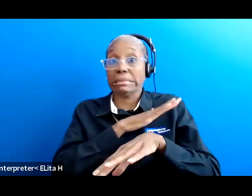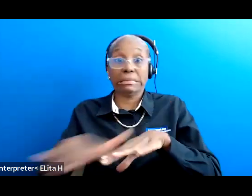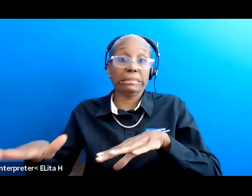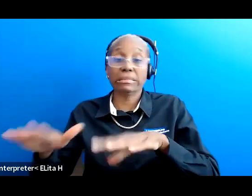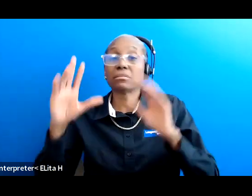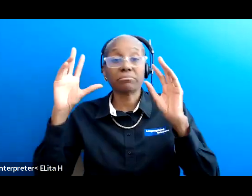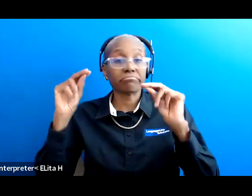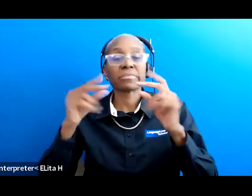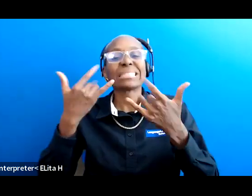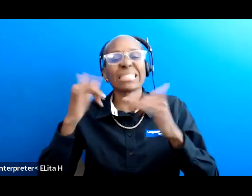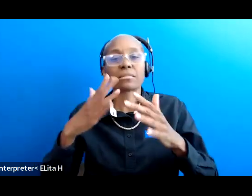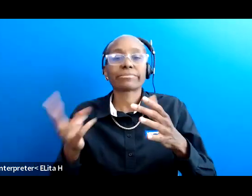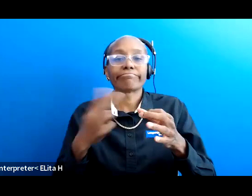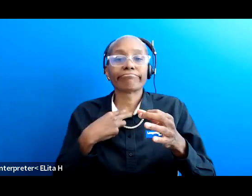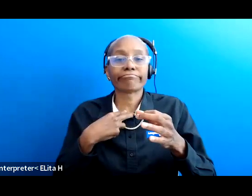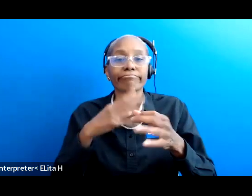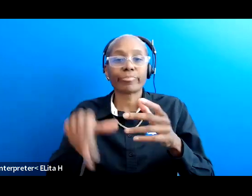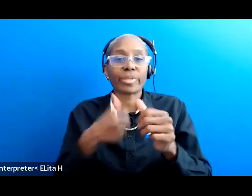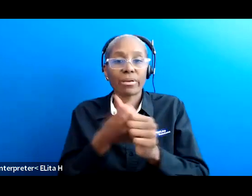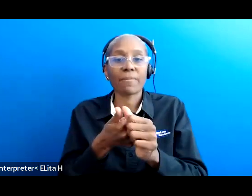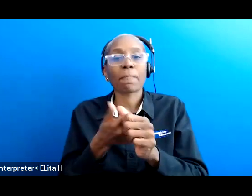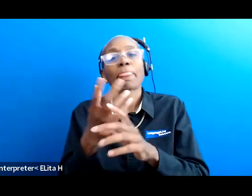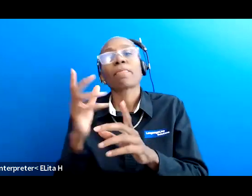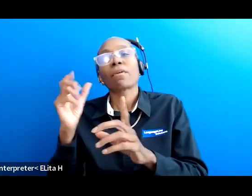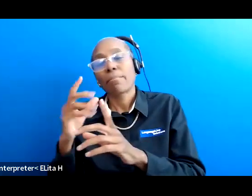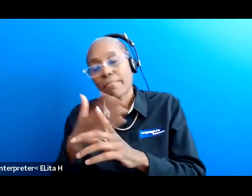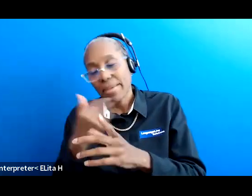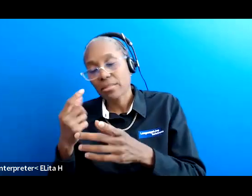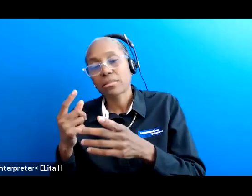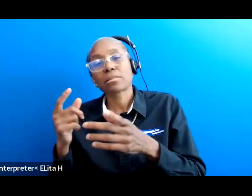So it's better to have that stimulation using a suppository.